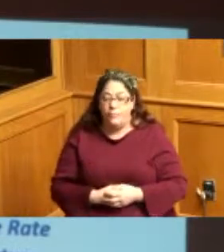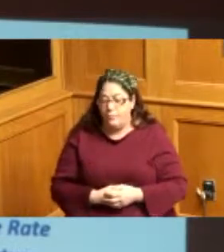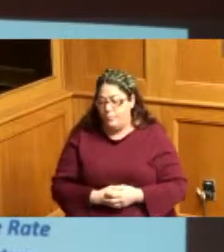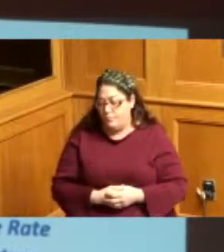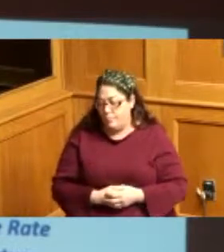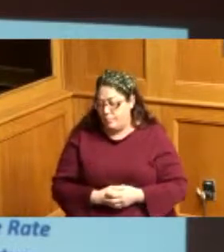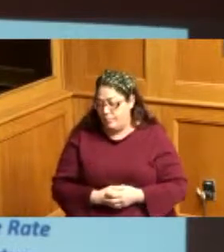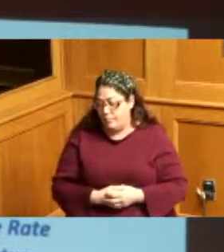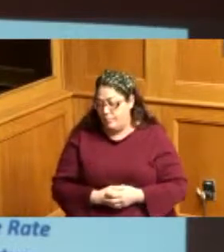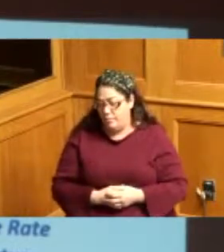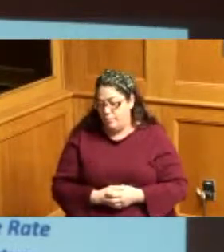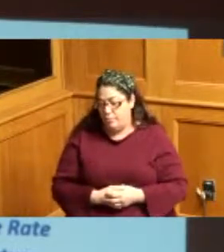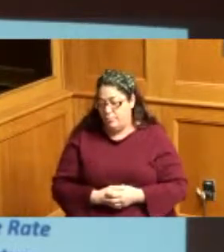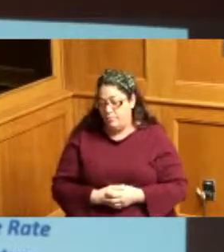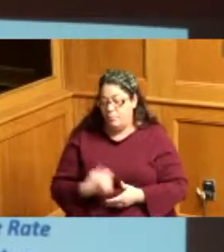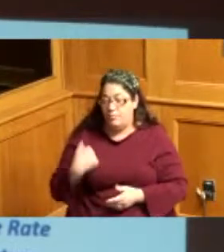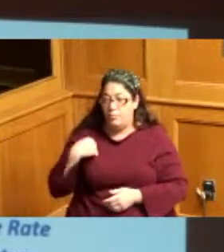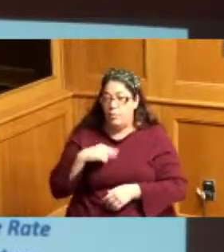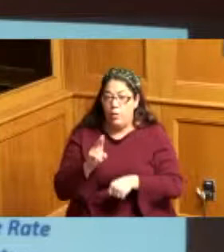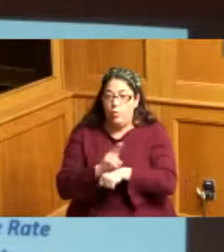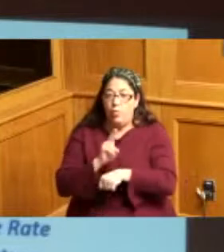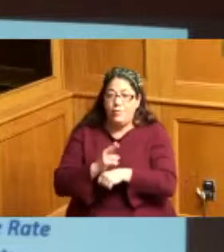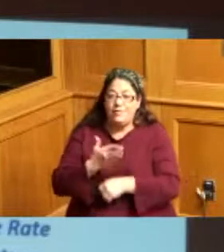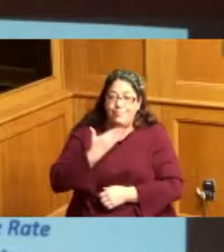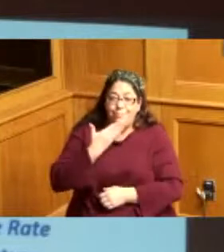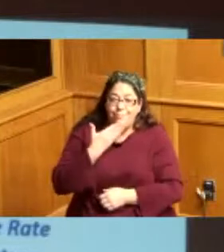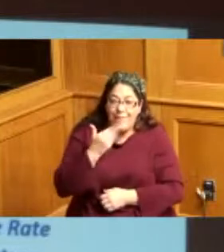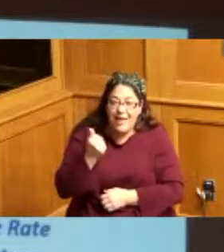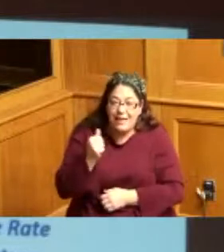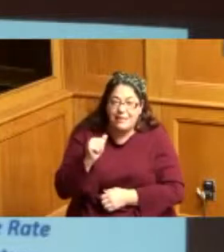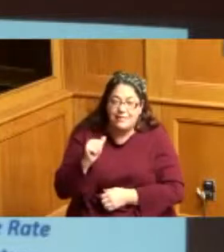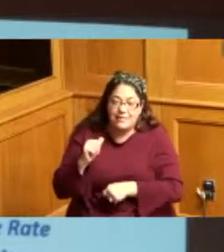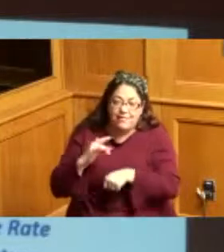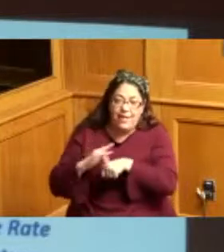also I just want to mention we use the best available data we didn't have everything we need